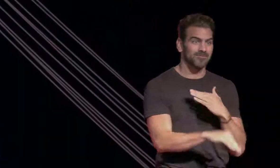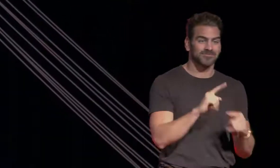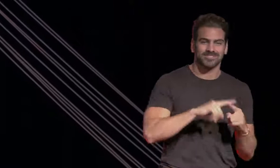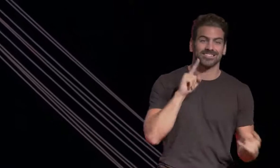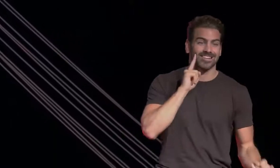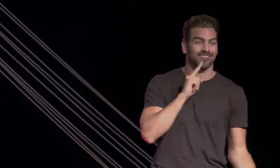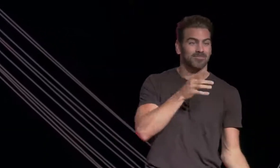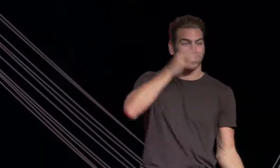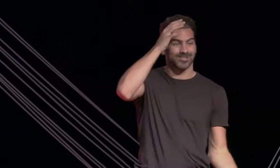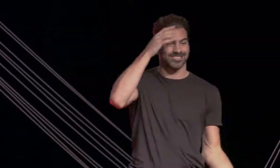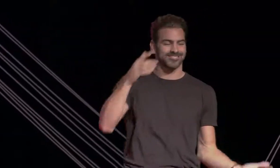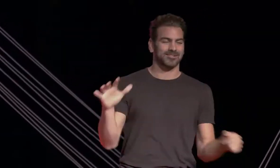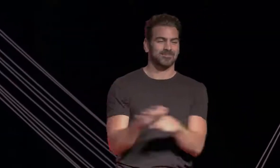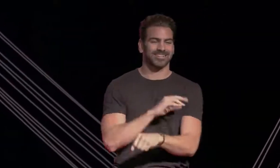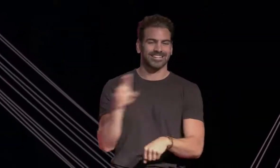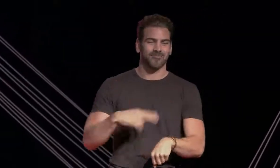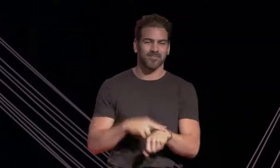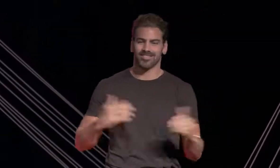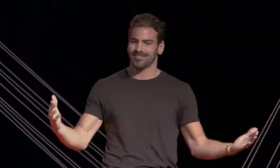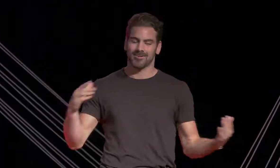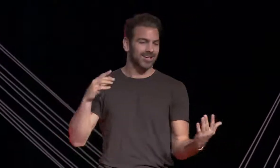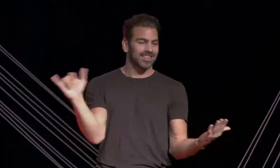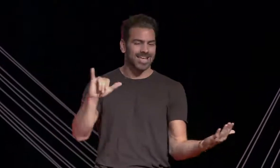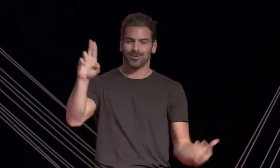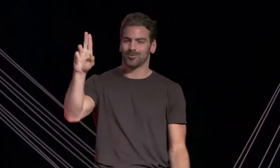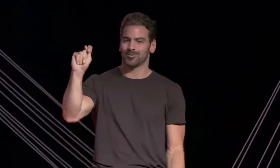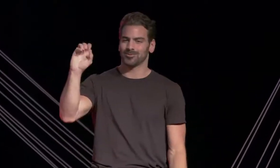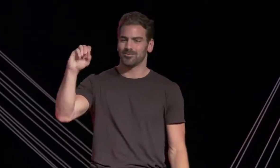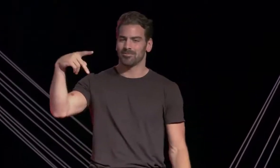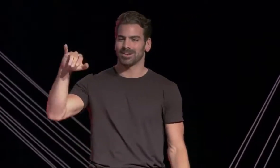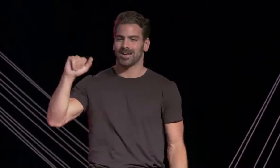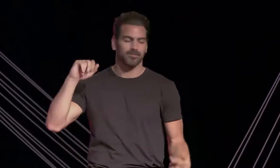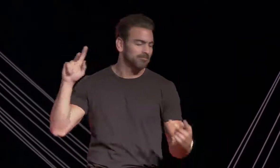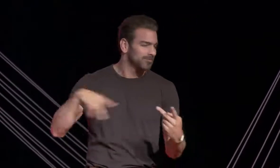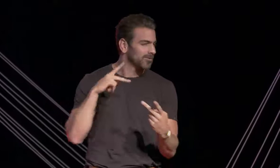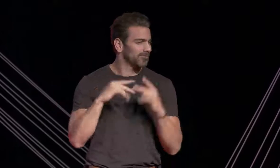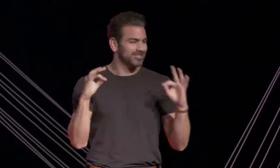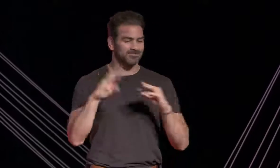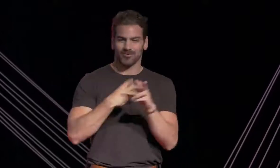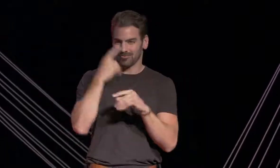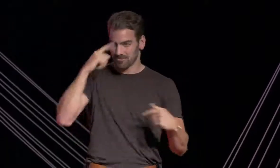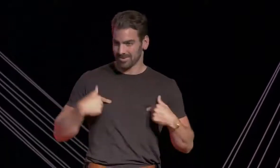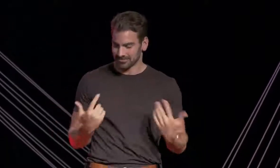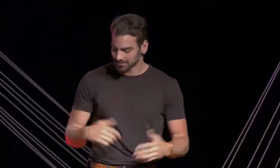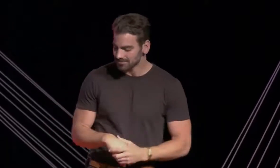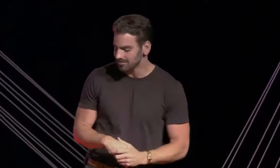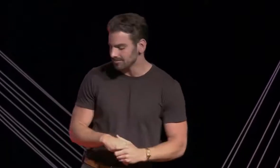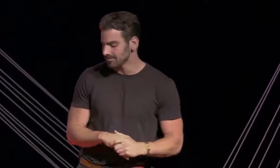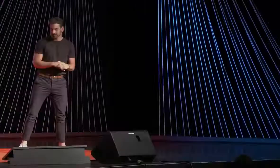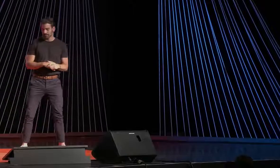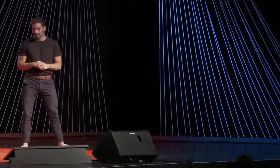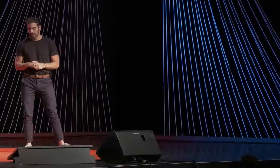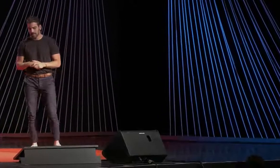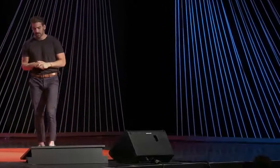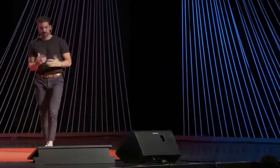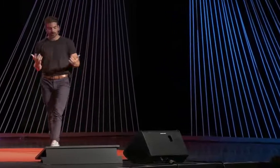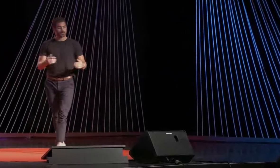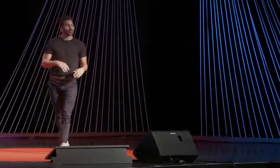coming from a deaf family my world in every way was a utopia